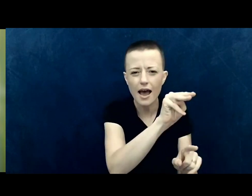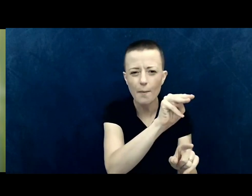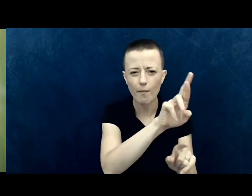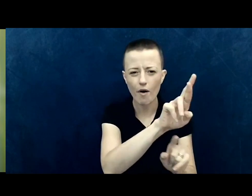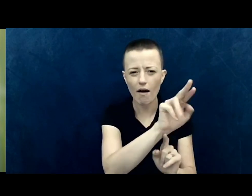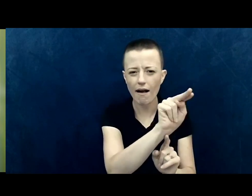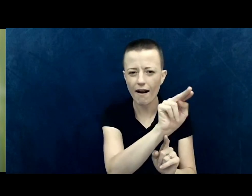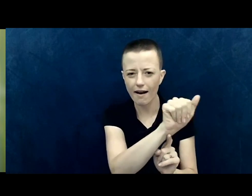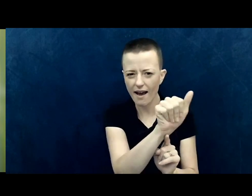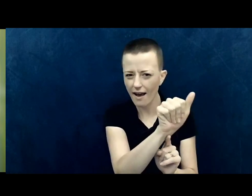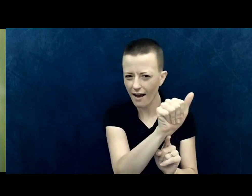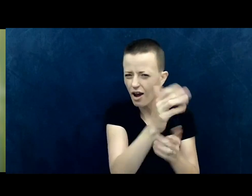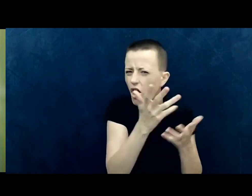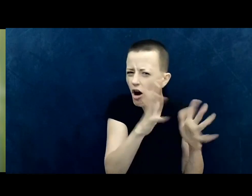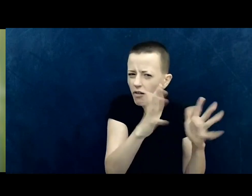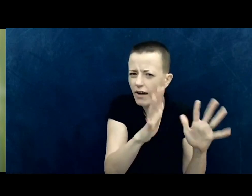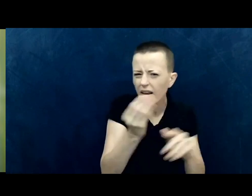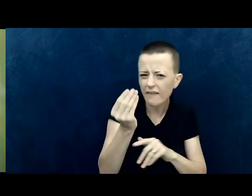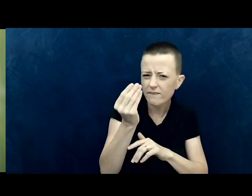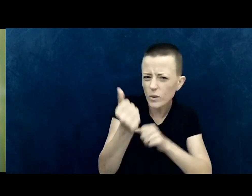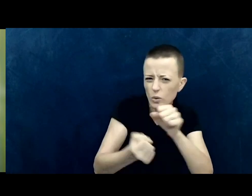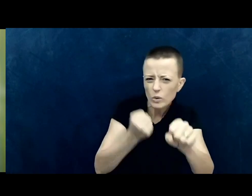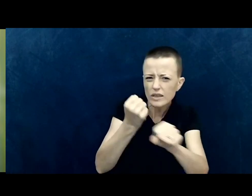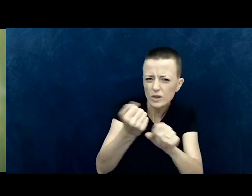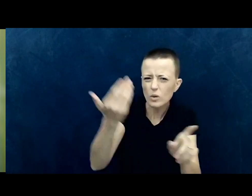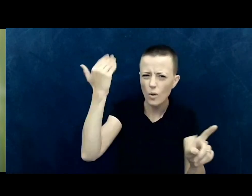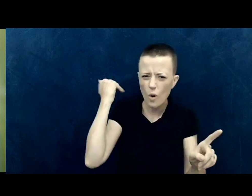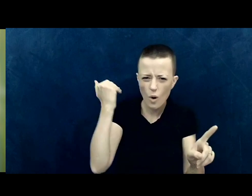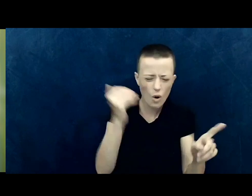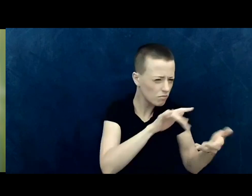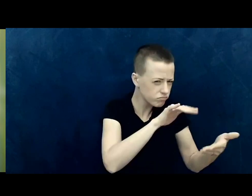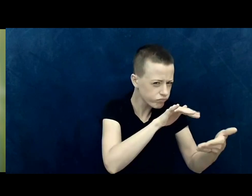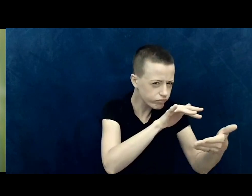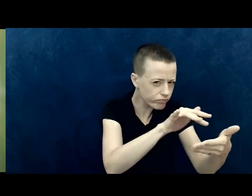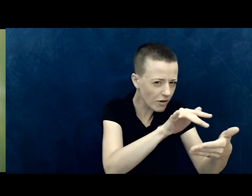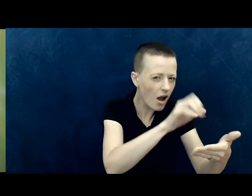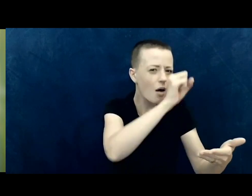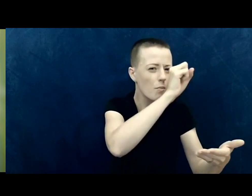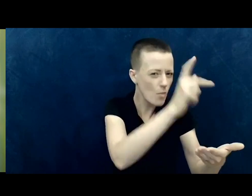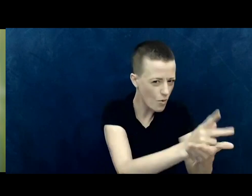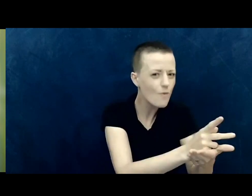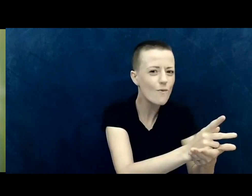The technology used to make the mRNA vaccine, had actually already been developed,